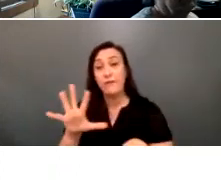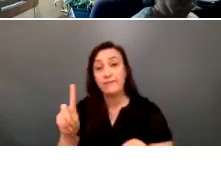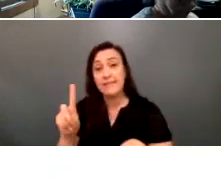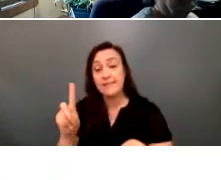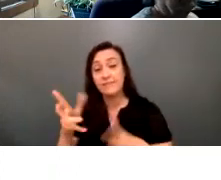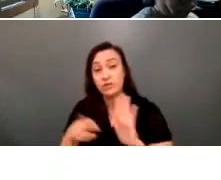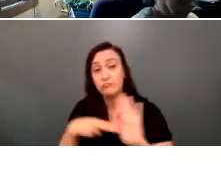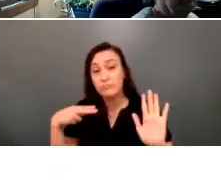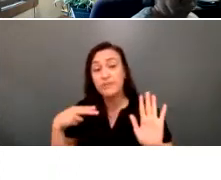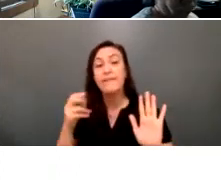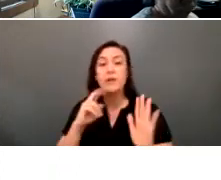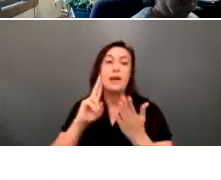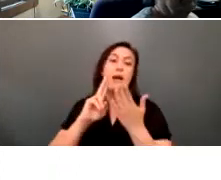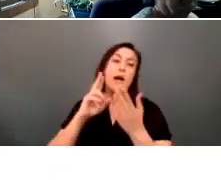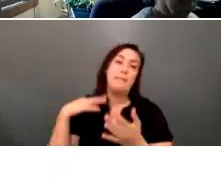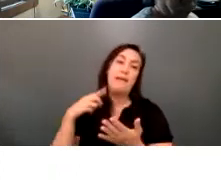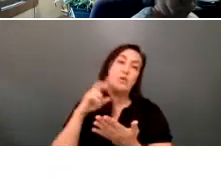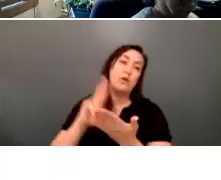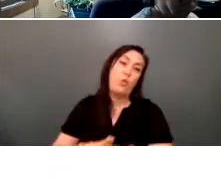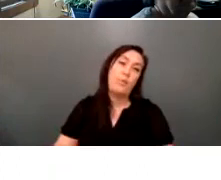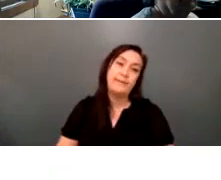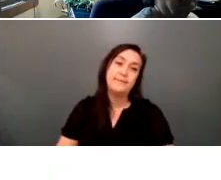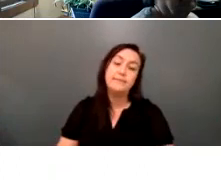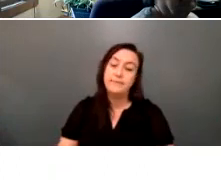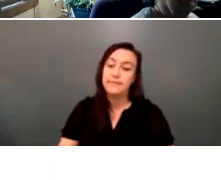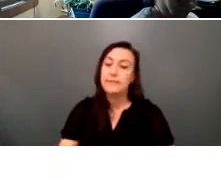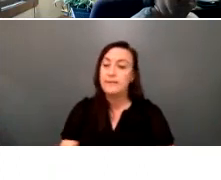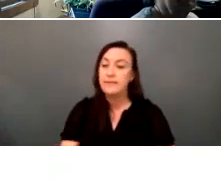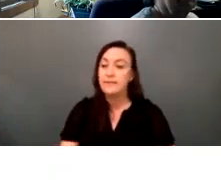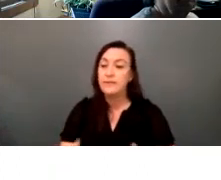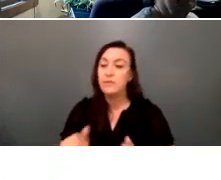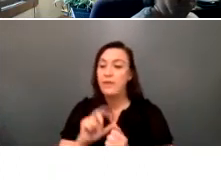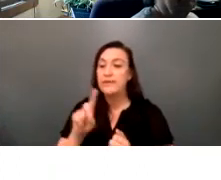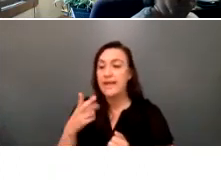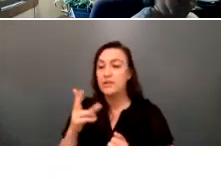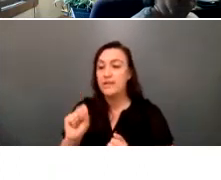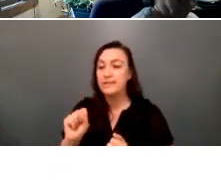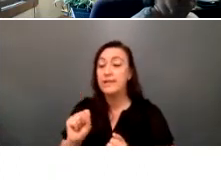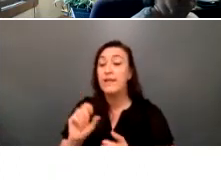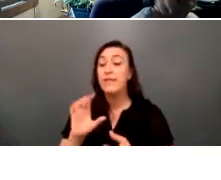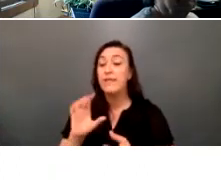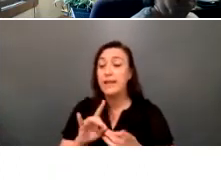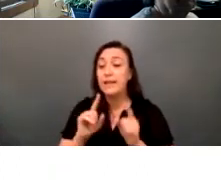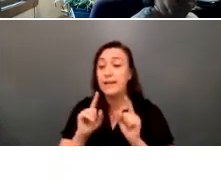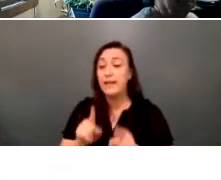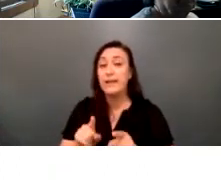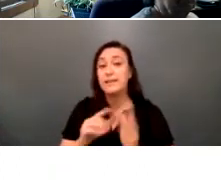or you can go through the enrollment process with DHS and the link is on the bottom of this slide and it